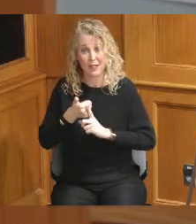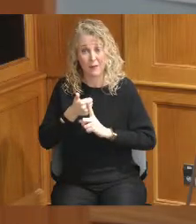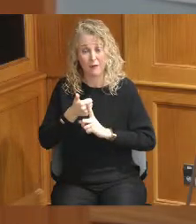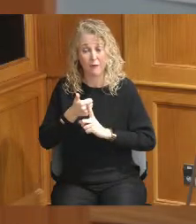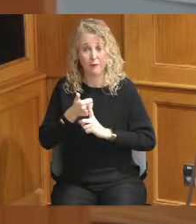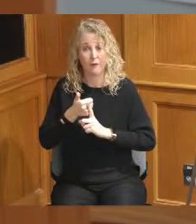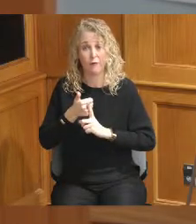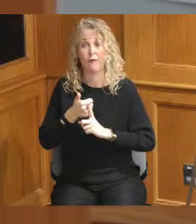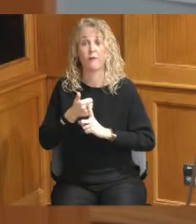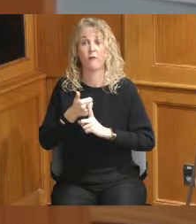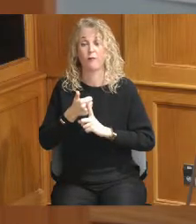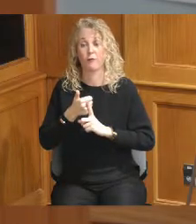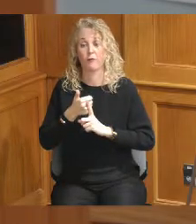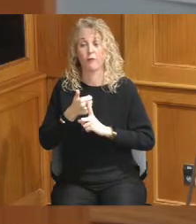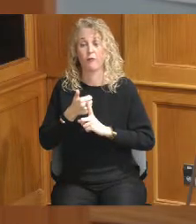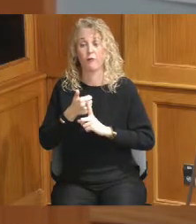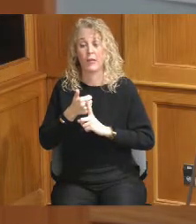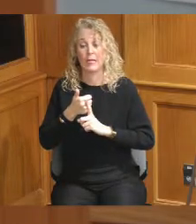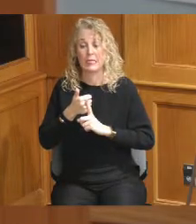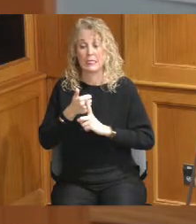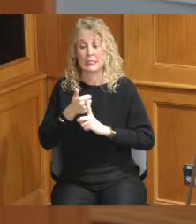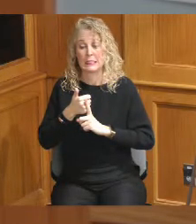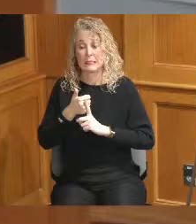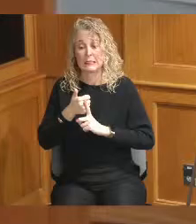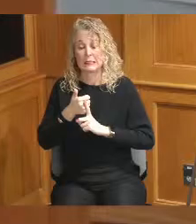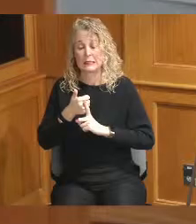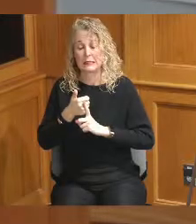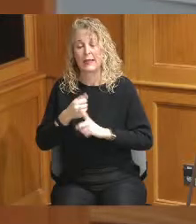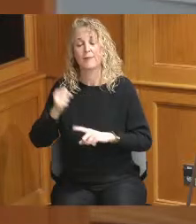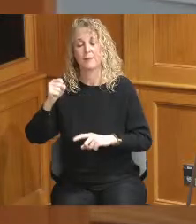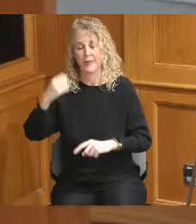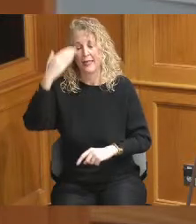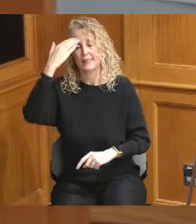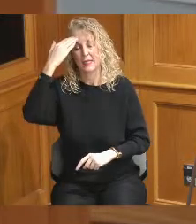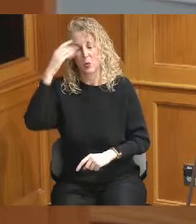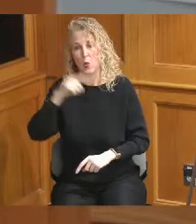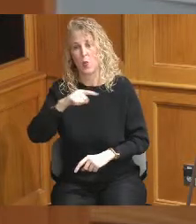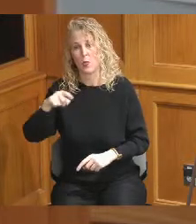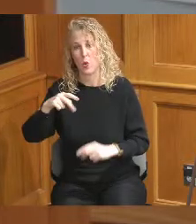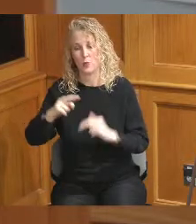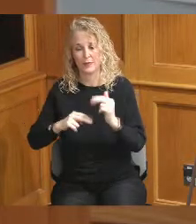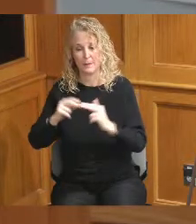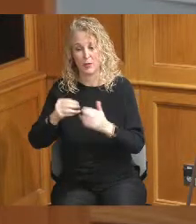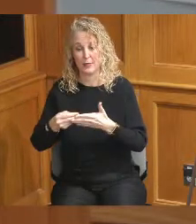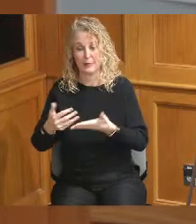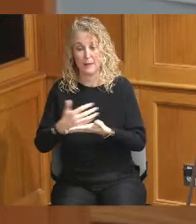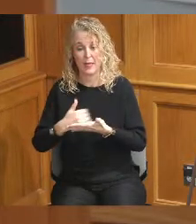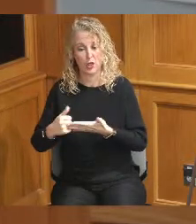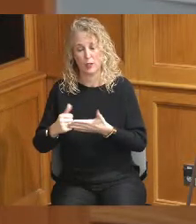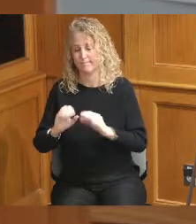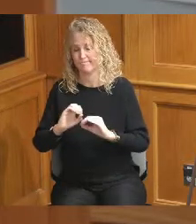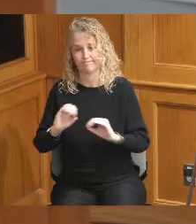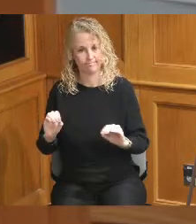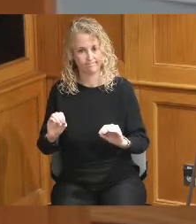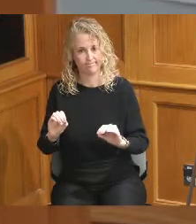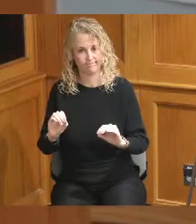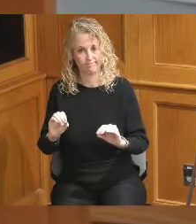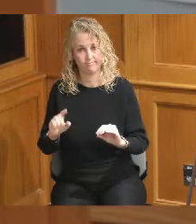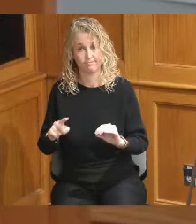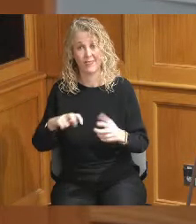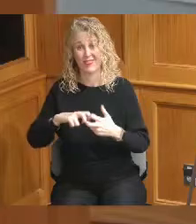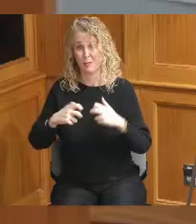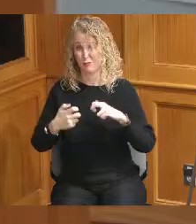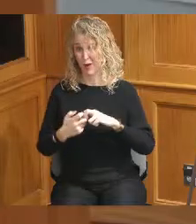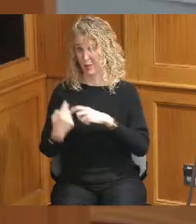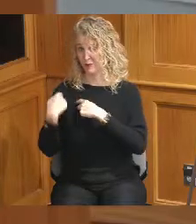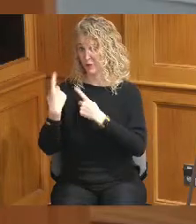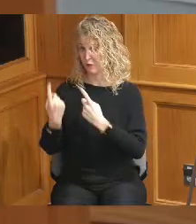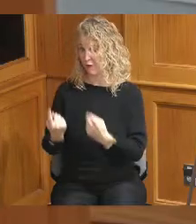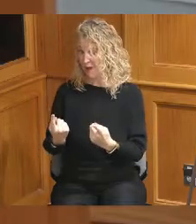these projects don't make money it's that the the the sort of proposals that we've been looking for